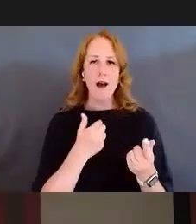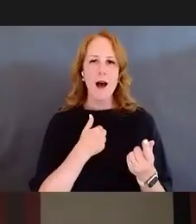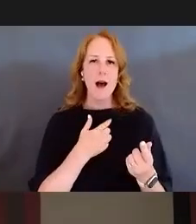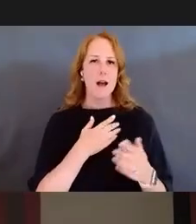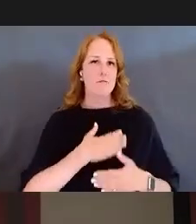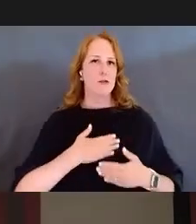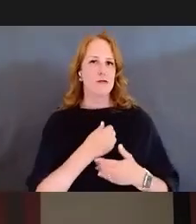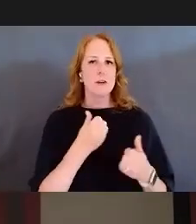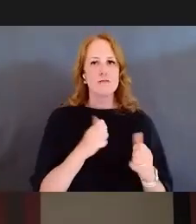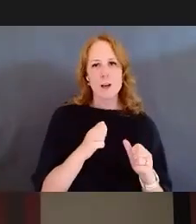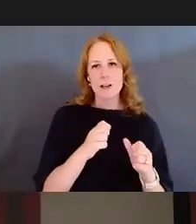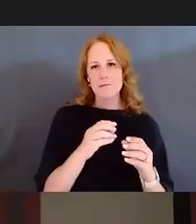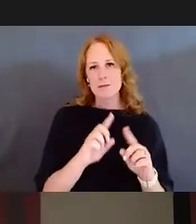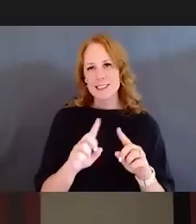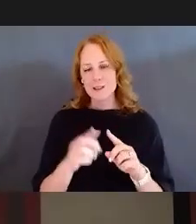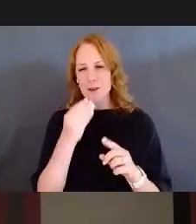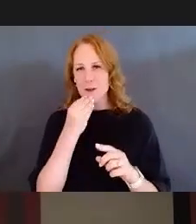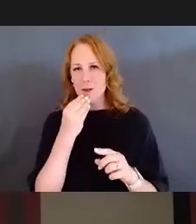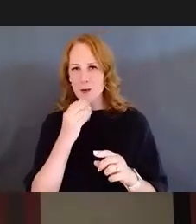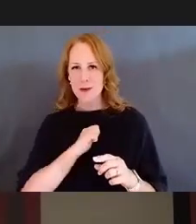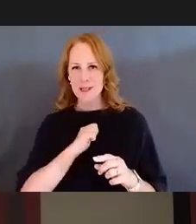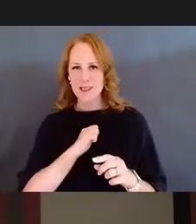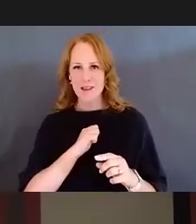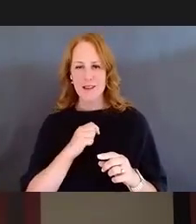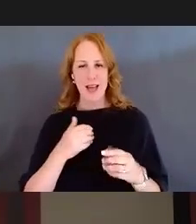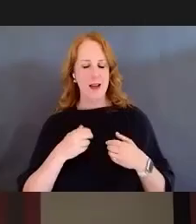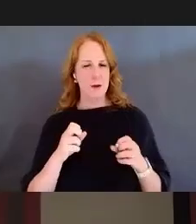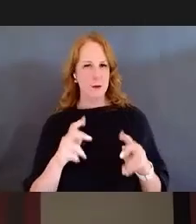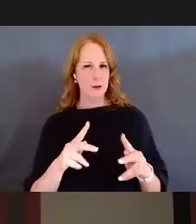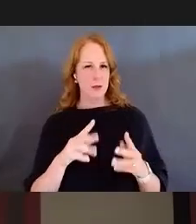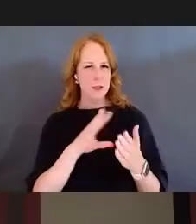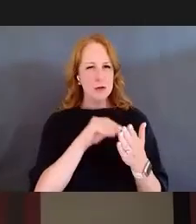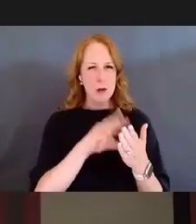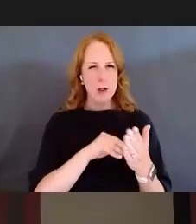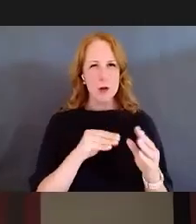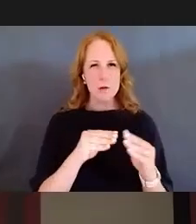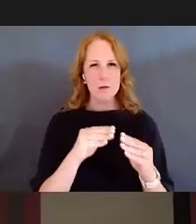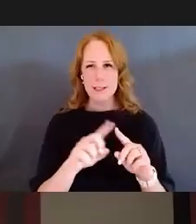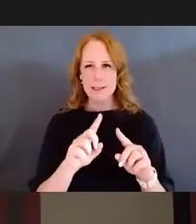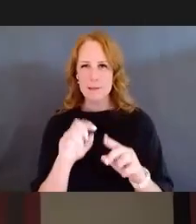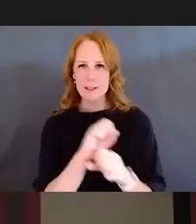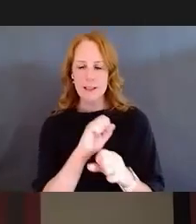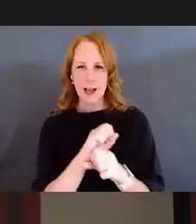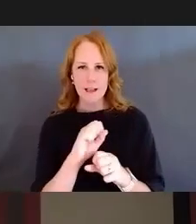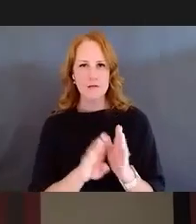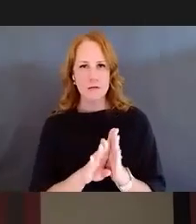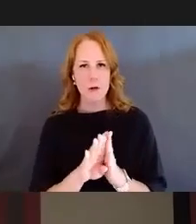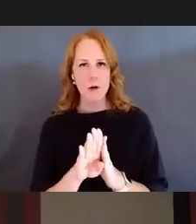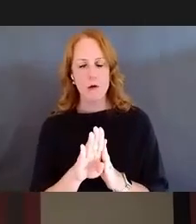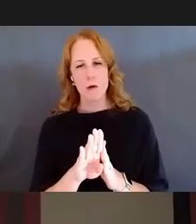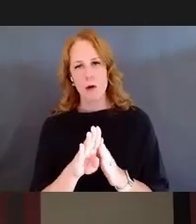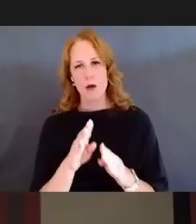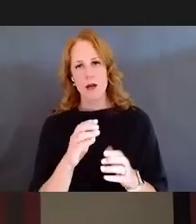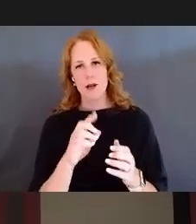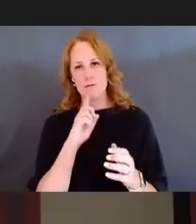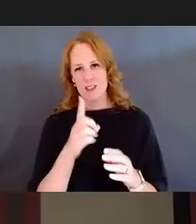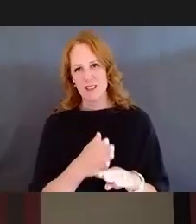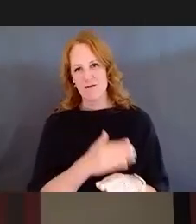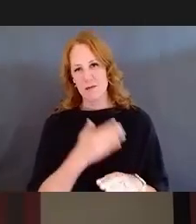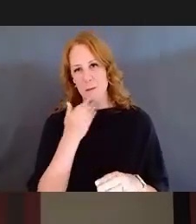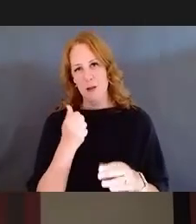and having new opportunities to learn new tasks and grow and be become a better person.